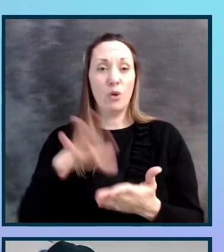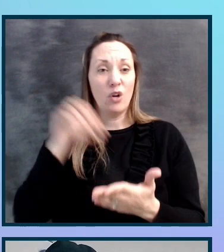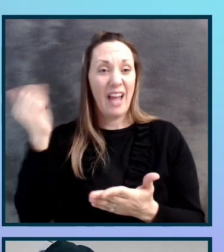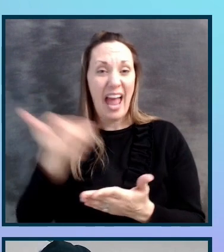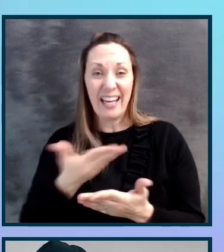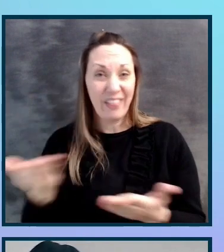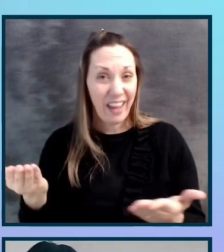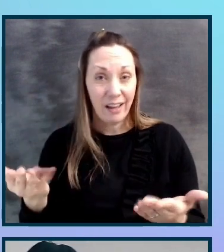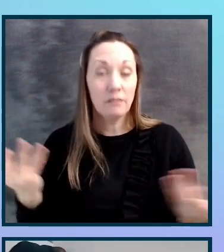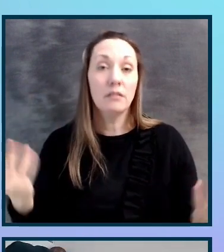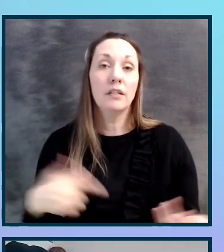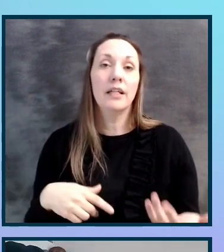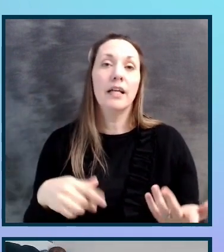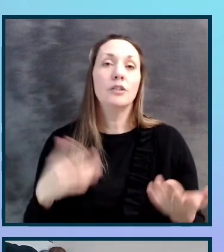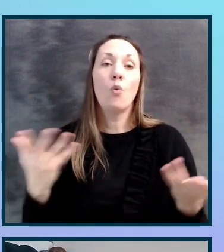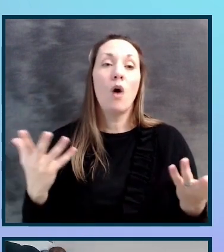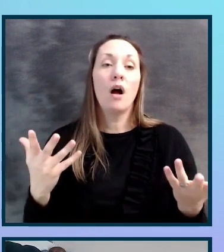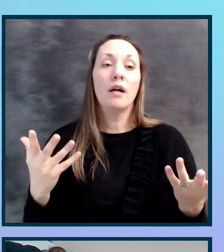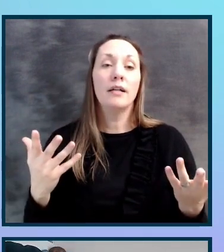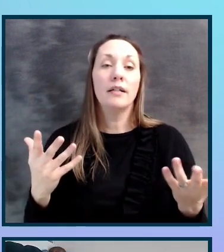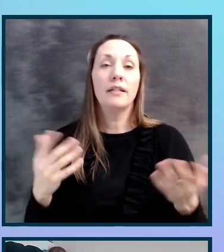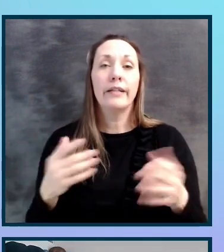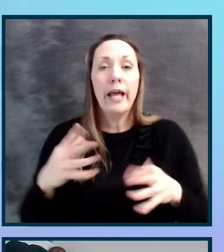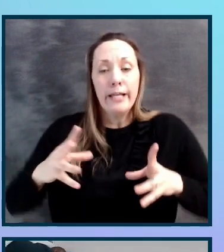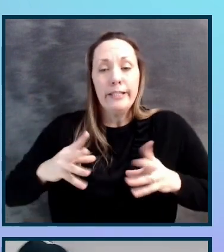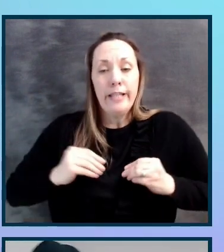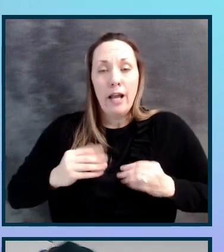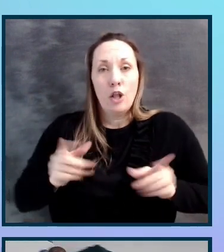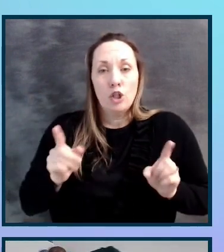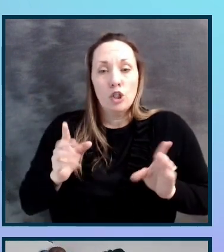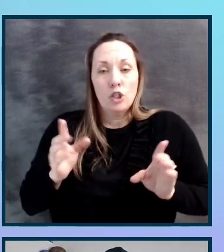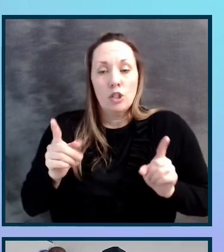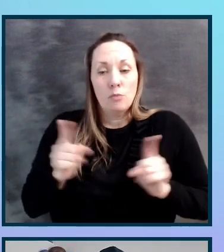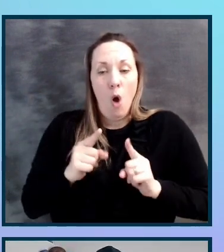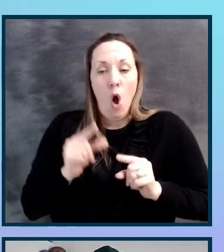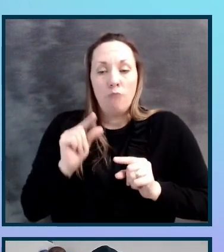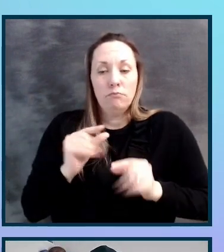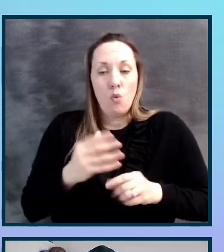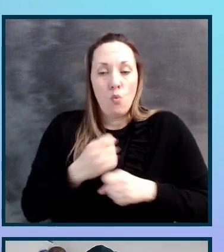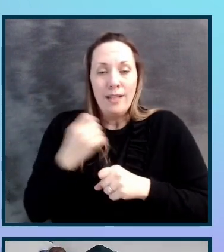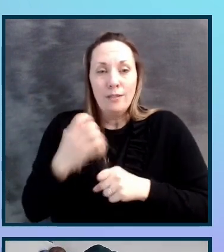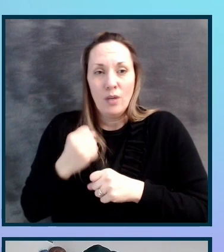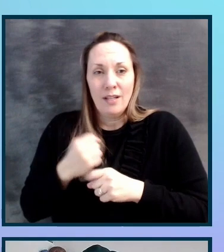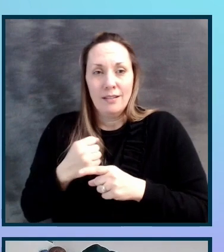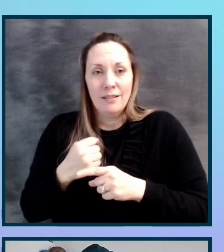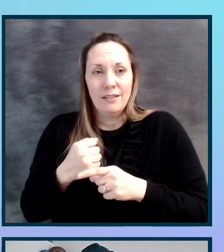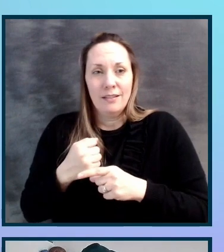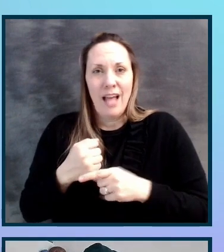is take the small wins. I have confetti and banners above at the very top of this